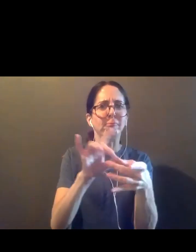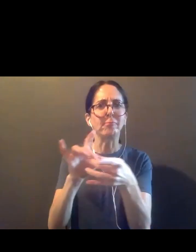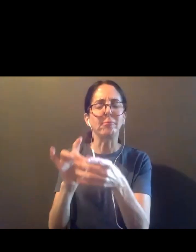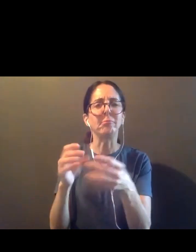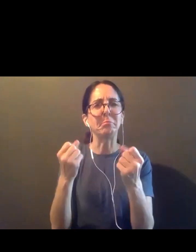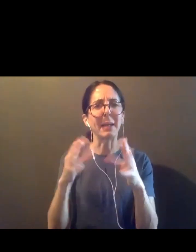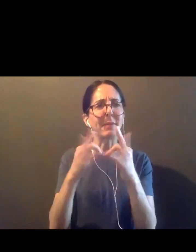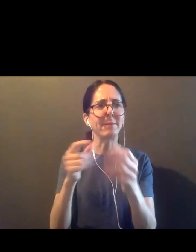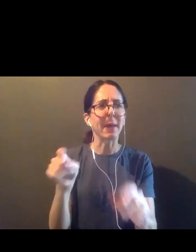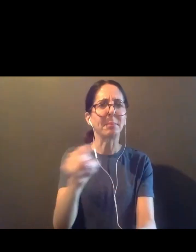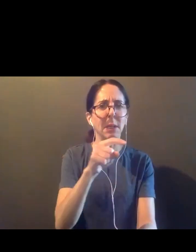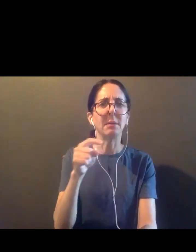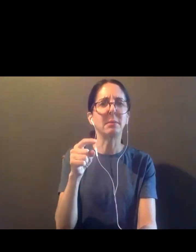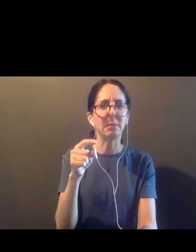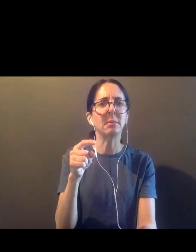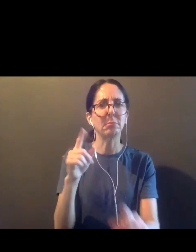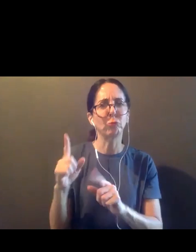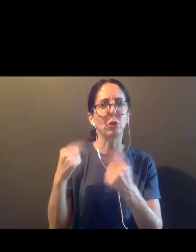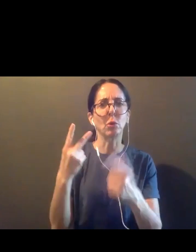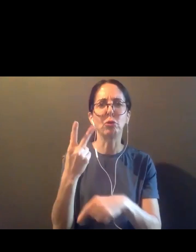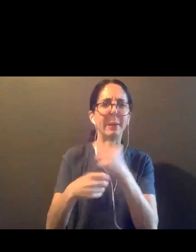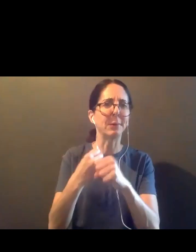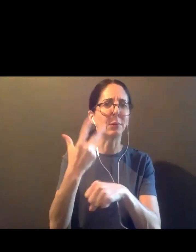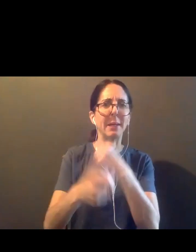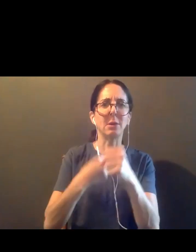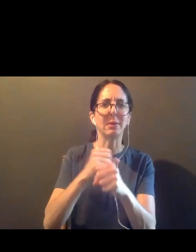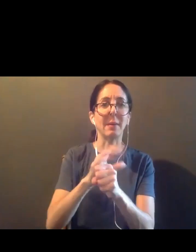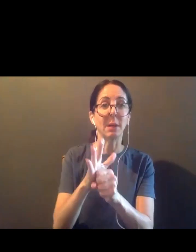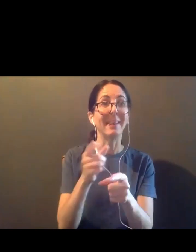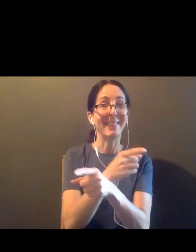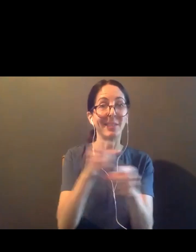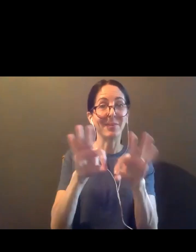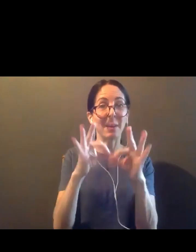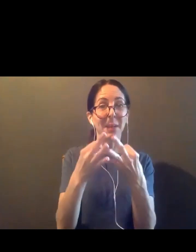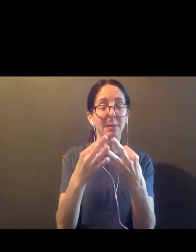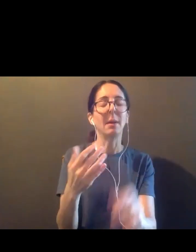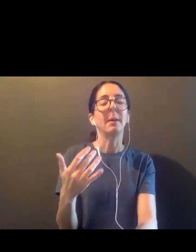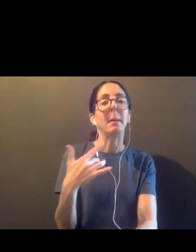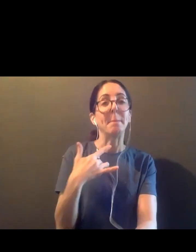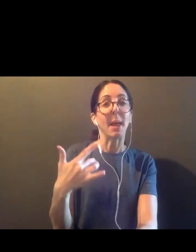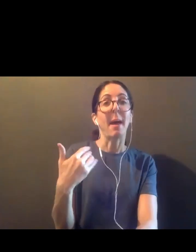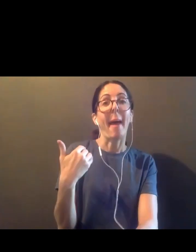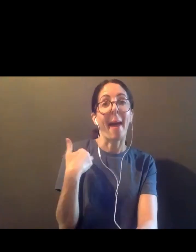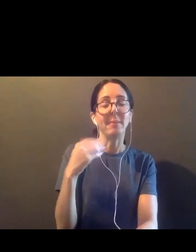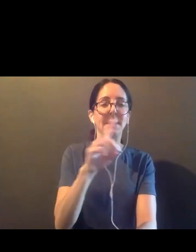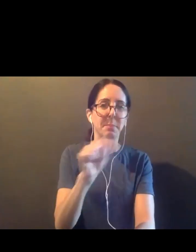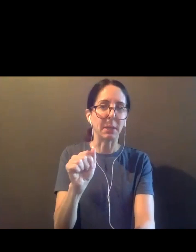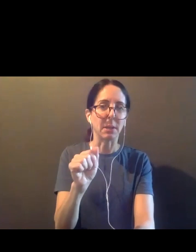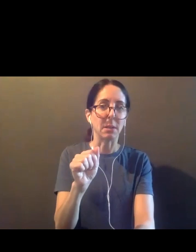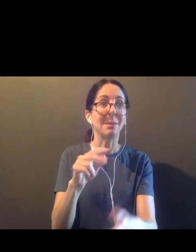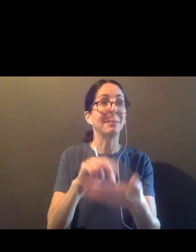the onset of the pandemic were families with disabilities whose access to services were